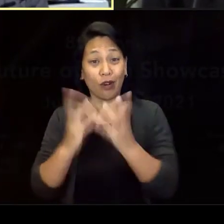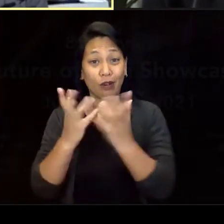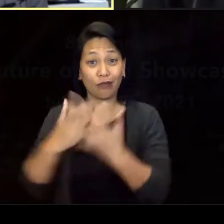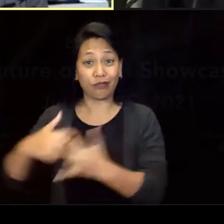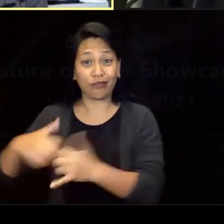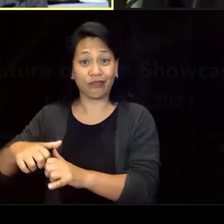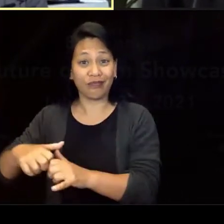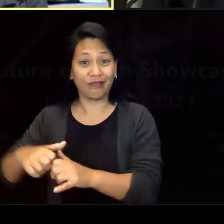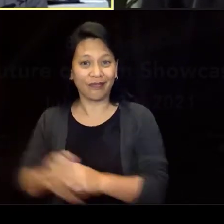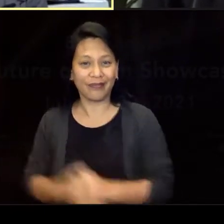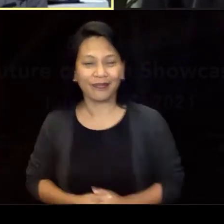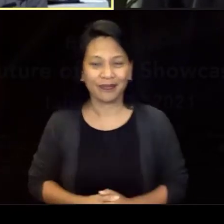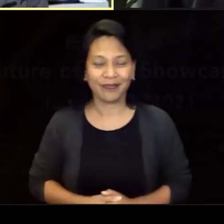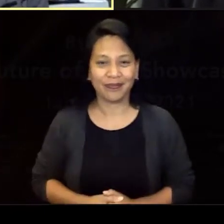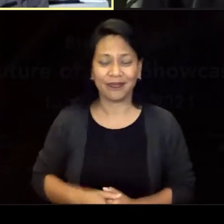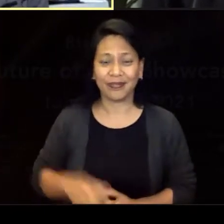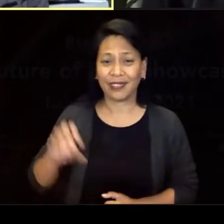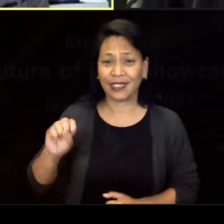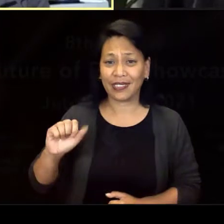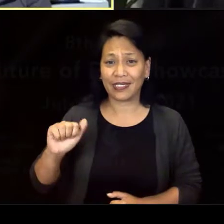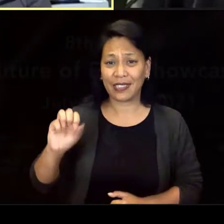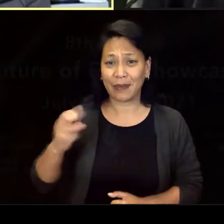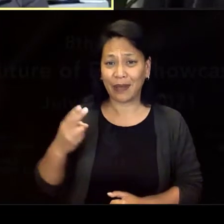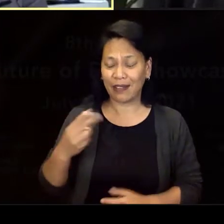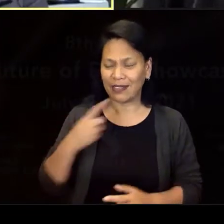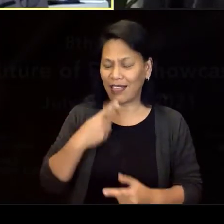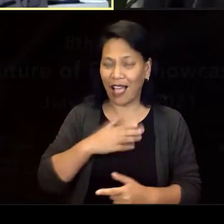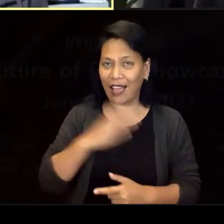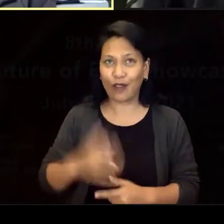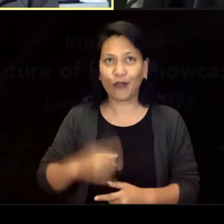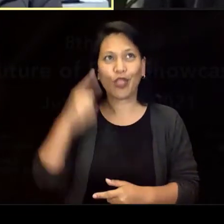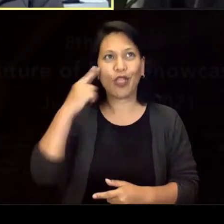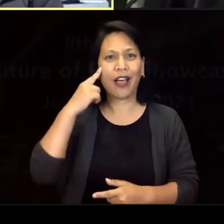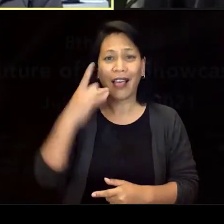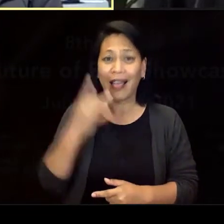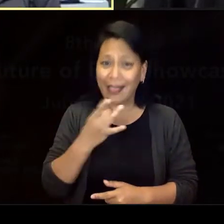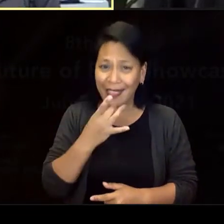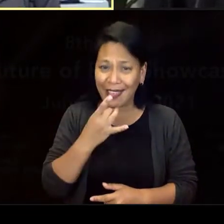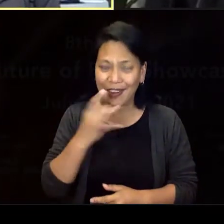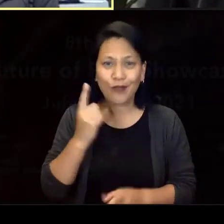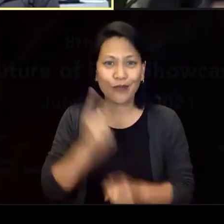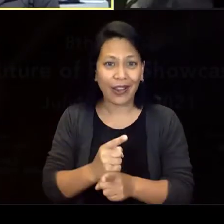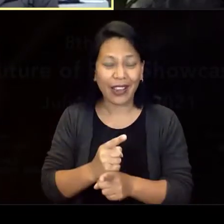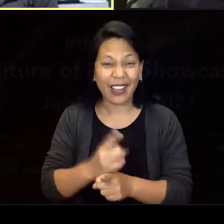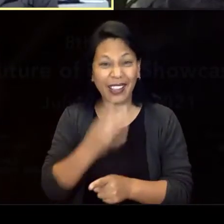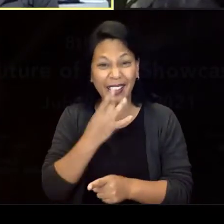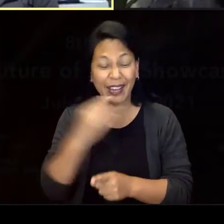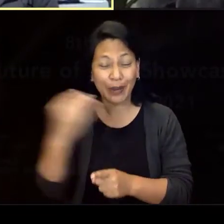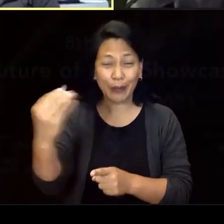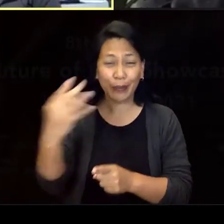I didn't even think about lighting. Oh my God. It's crazy.